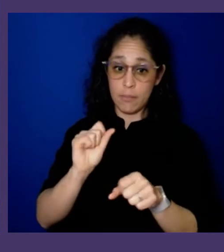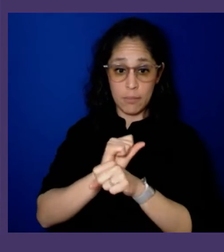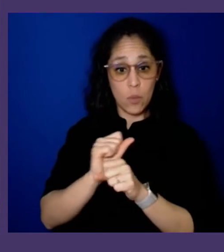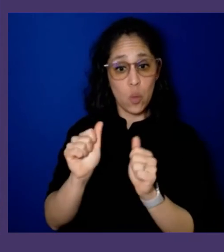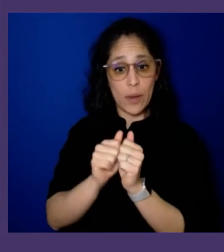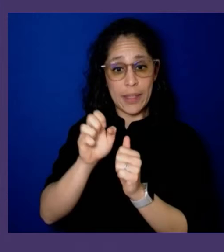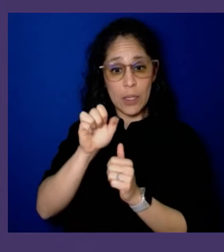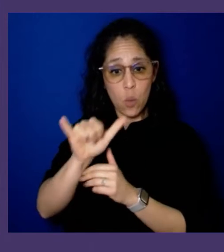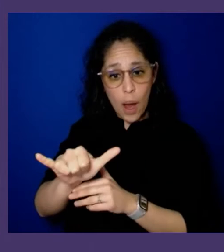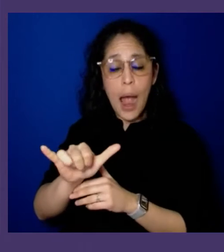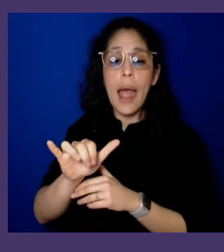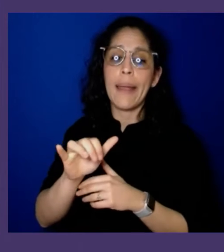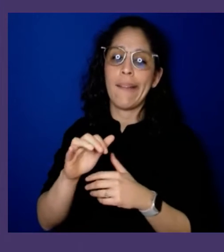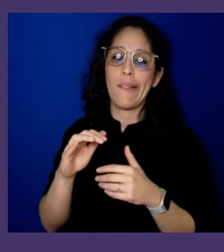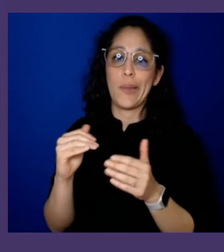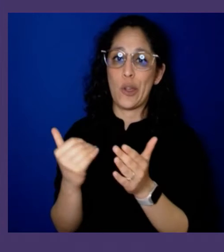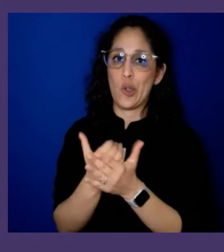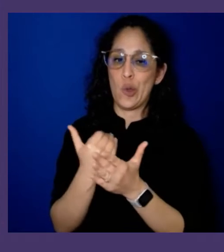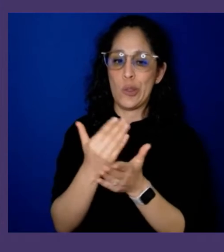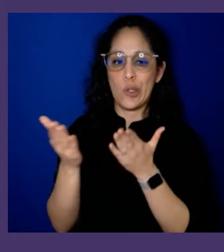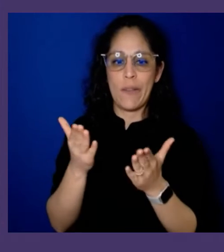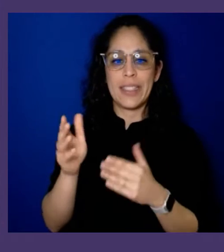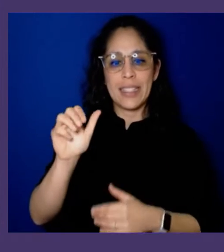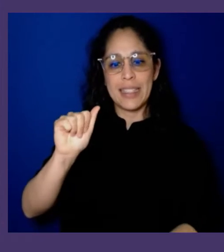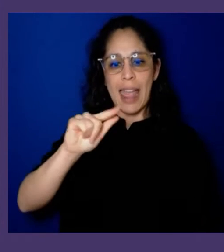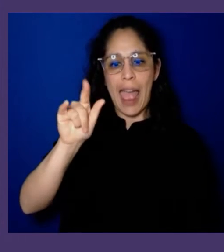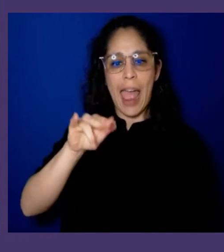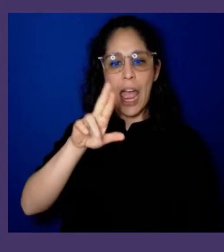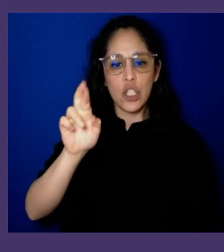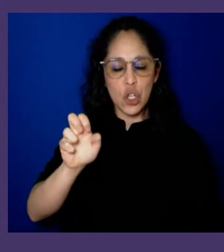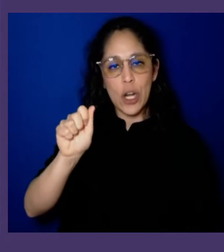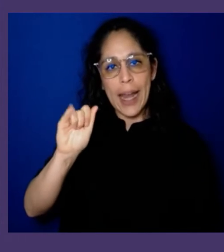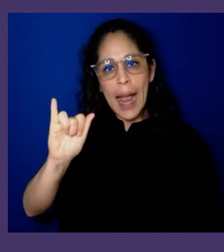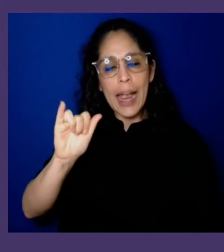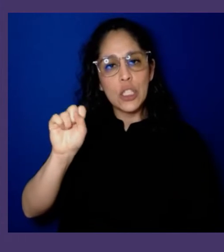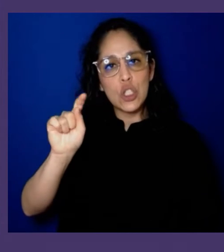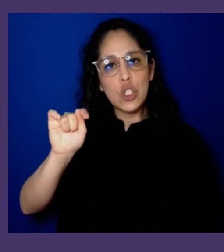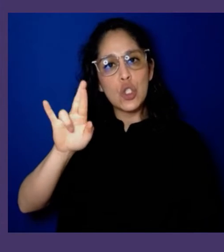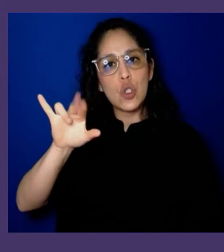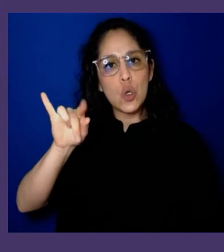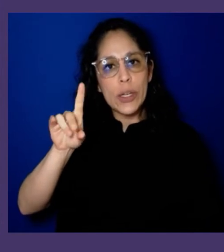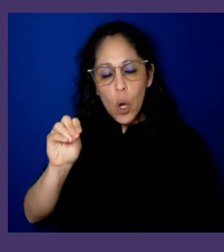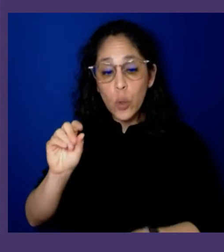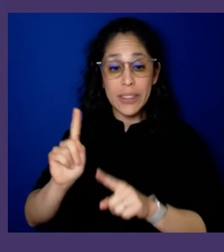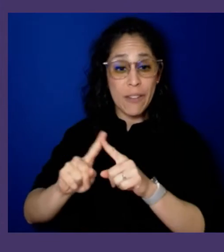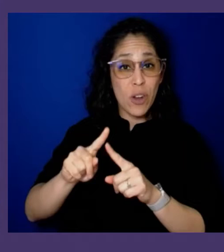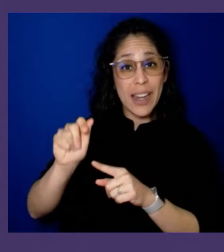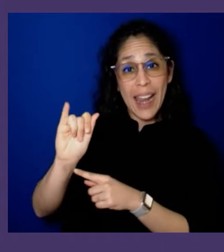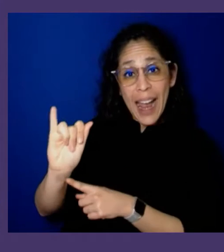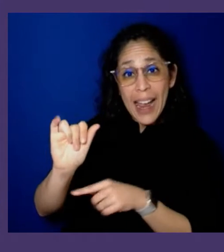This is a new platform that seeks to bring all the various AI capabilities and offer offerings in Azure and